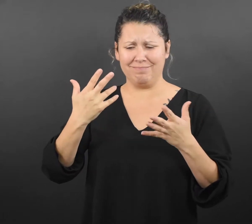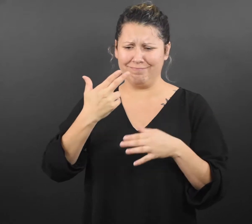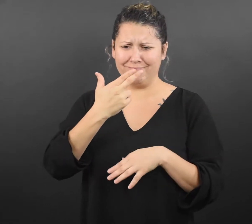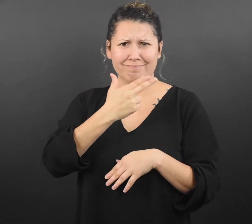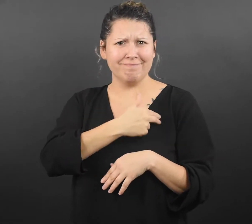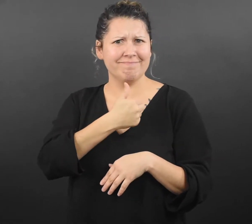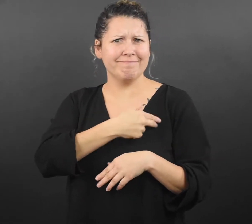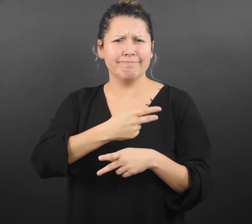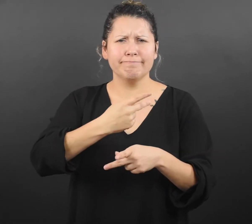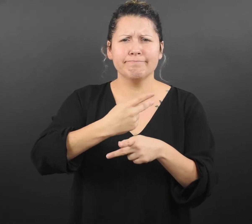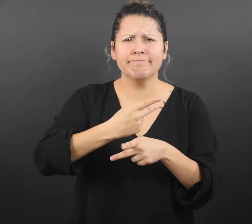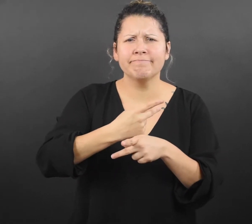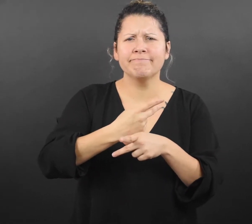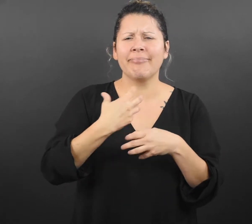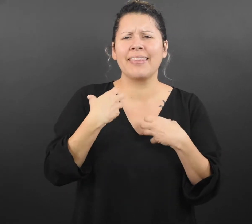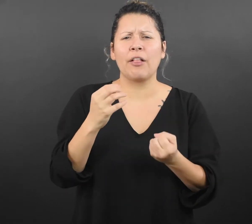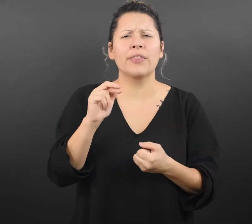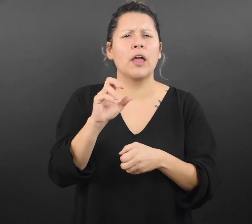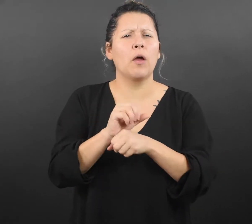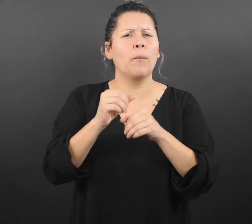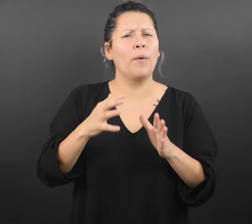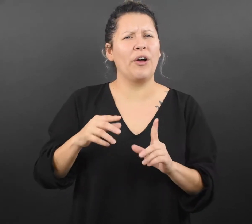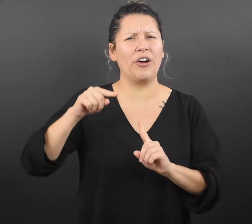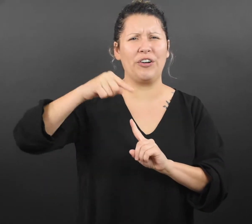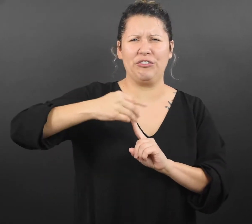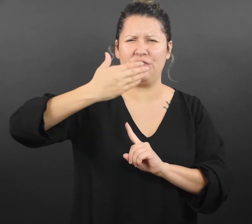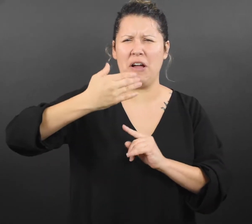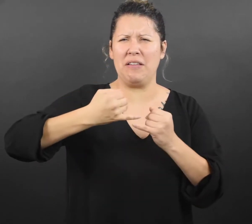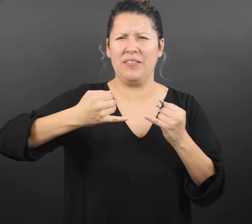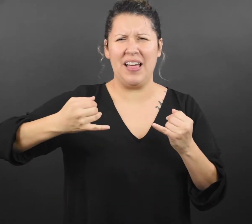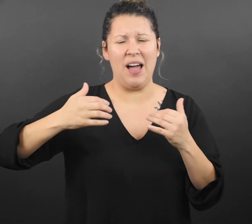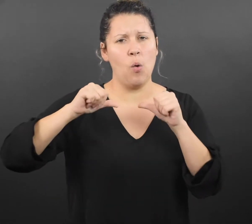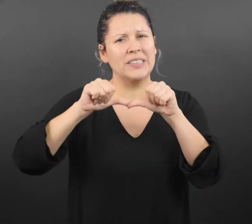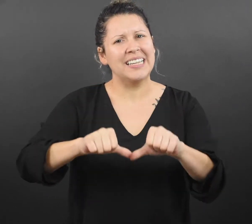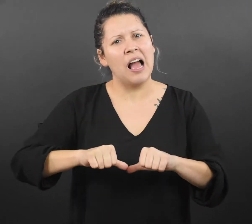care workers continue to tirelessly treat patients sick with COVID- 19.